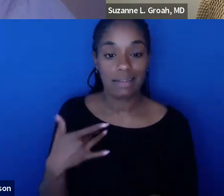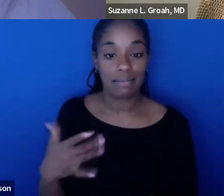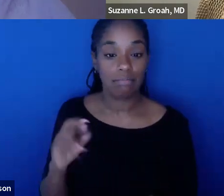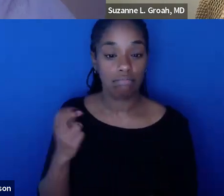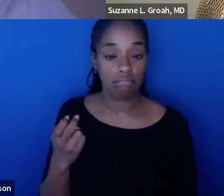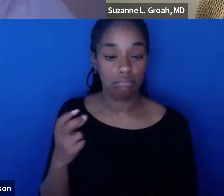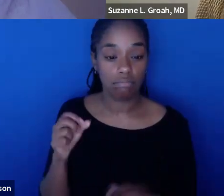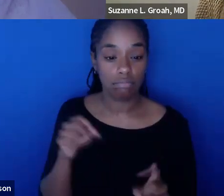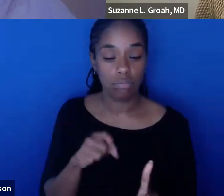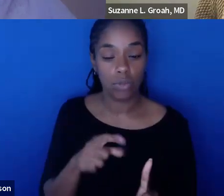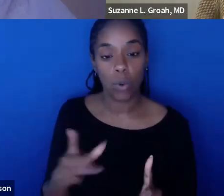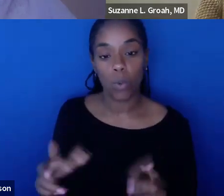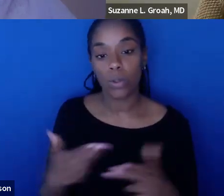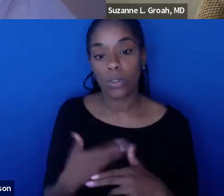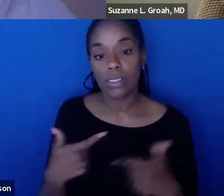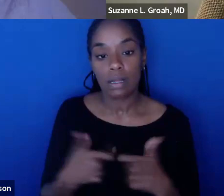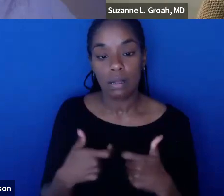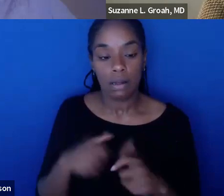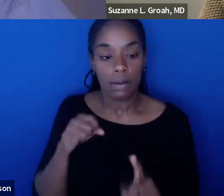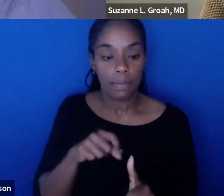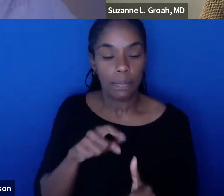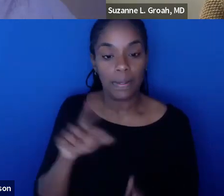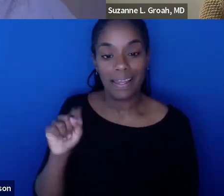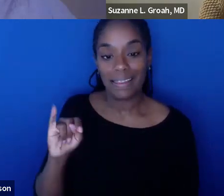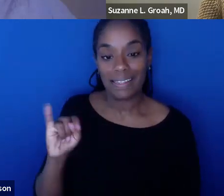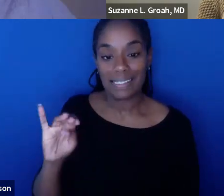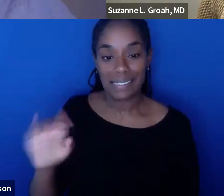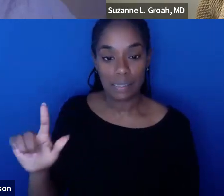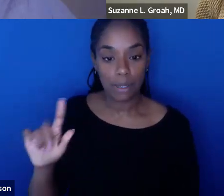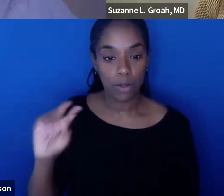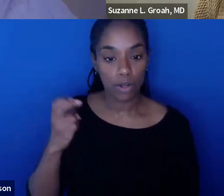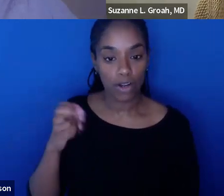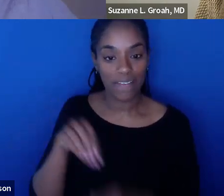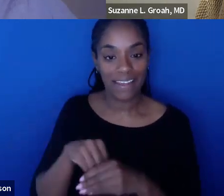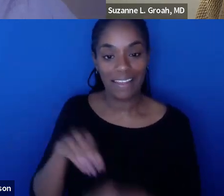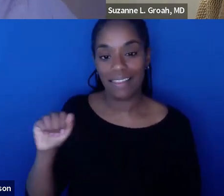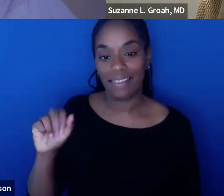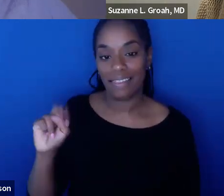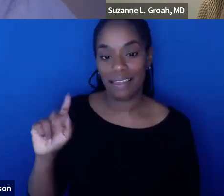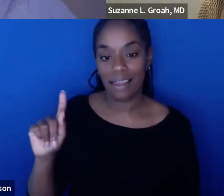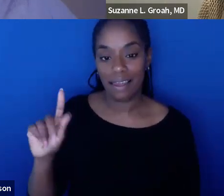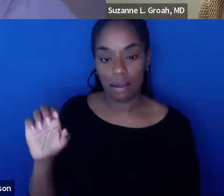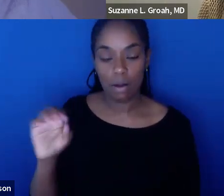we use electrical stimulation down at the tibial nerve, which is down at the ankle, or epidural nerve stimulation.